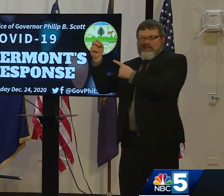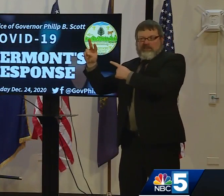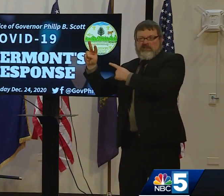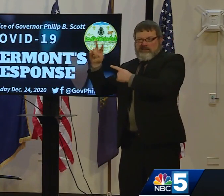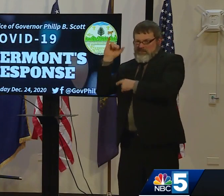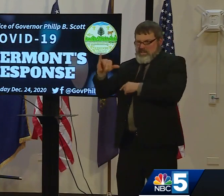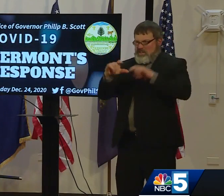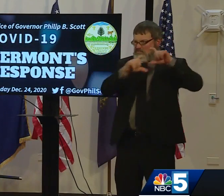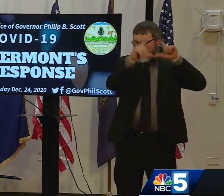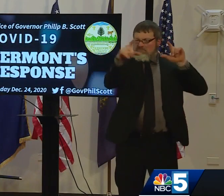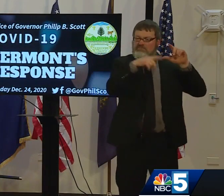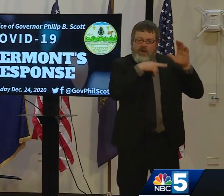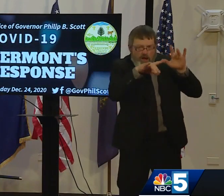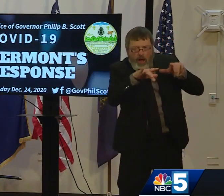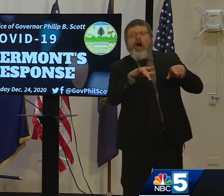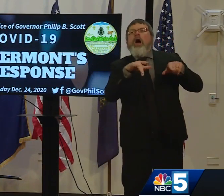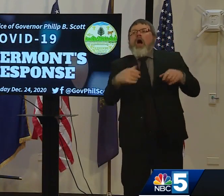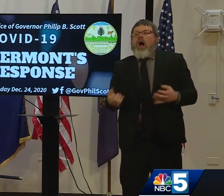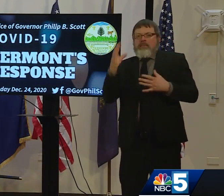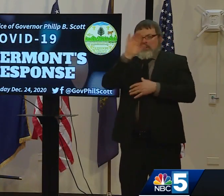THEY PLAN TO UPDATE THE INFORMATION WEEKLY- FOR NOW...